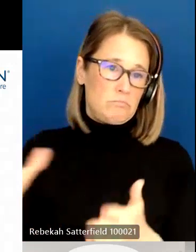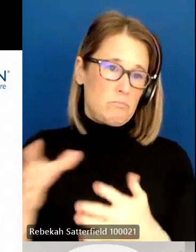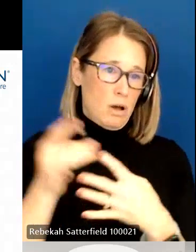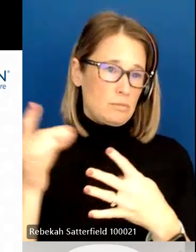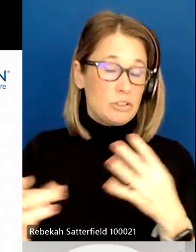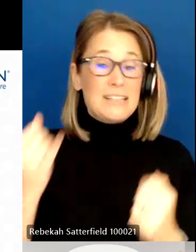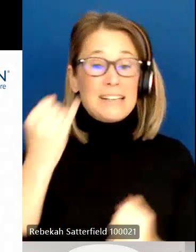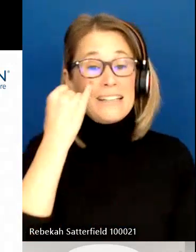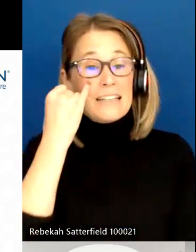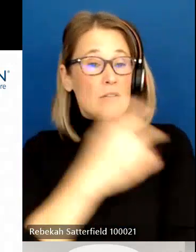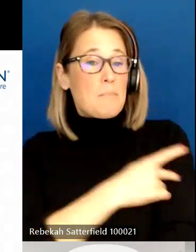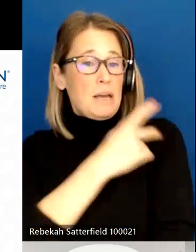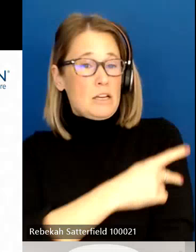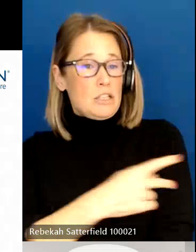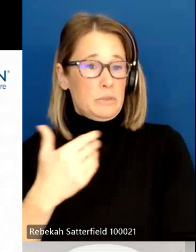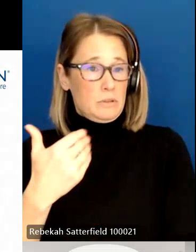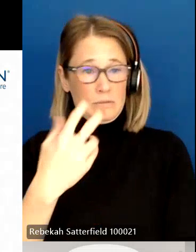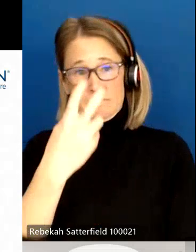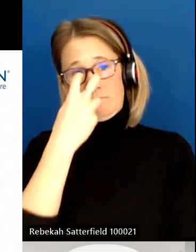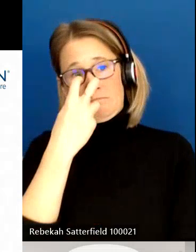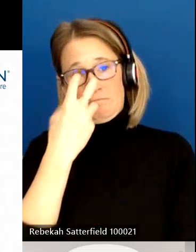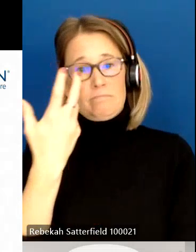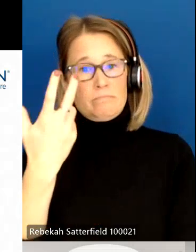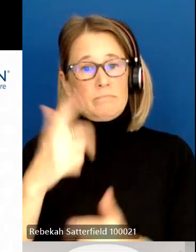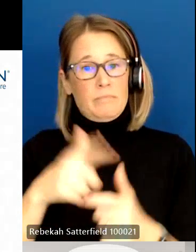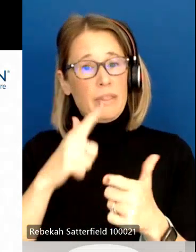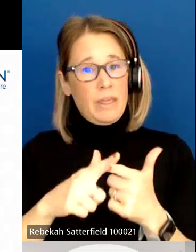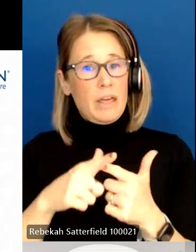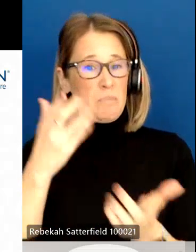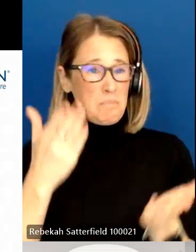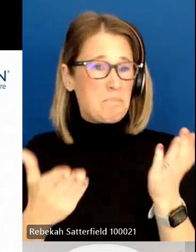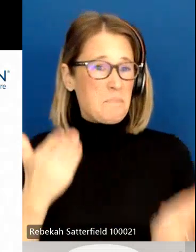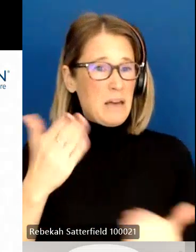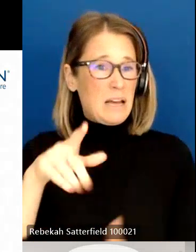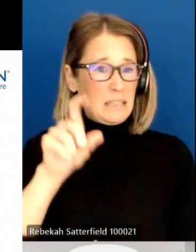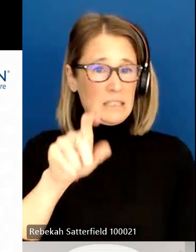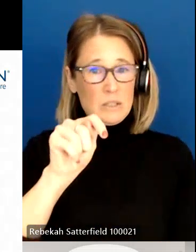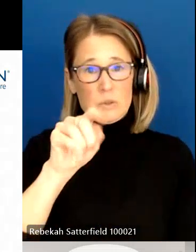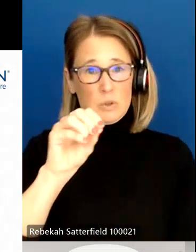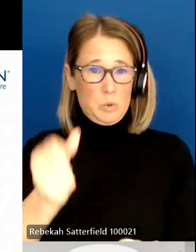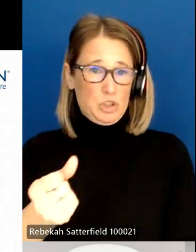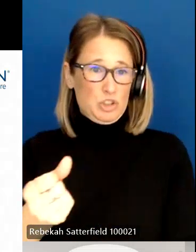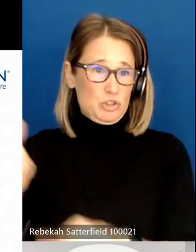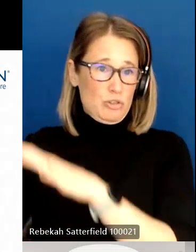a visual impairment um there you may need to scrap the tella Health consultation alog